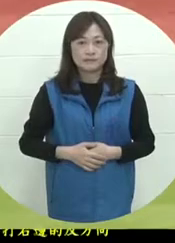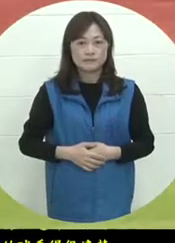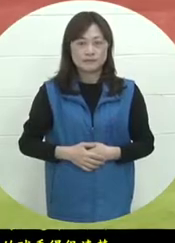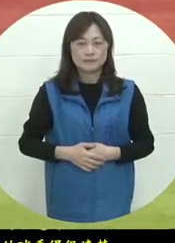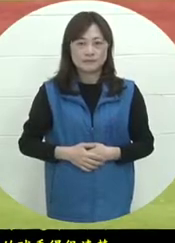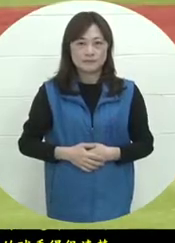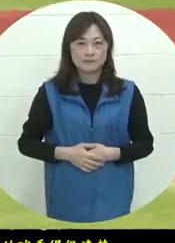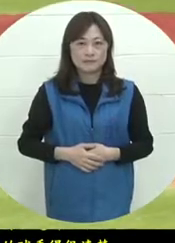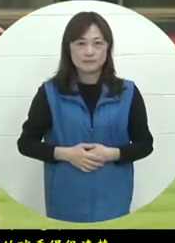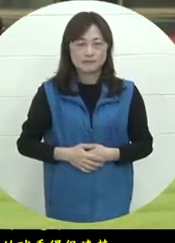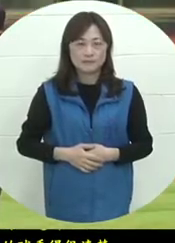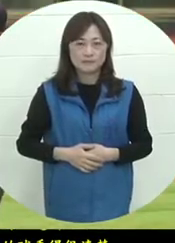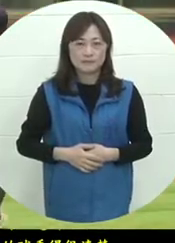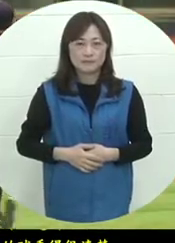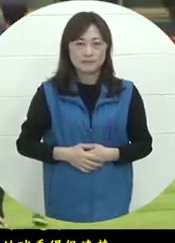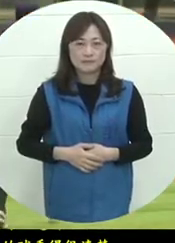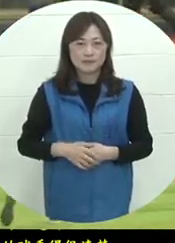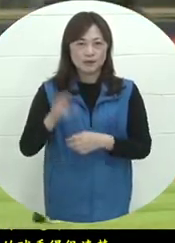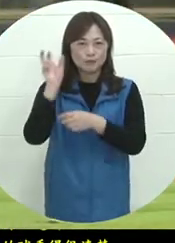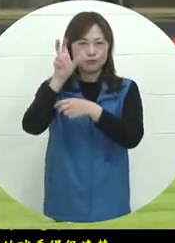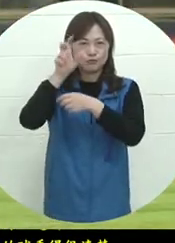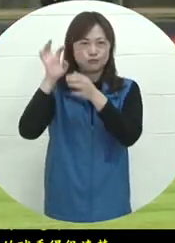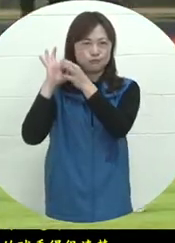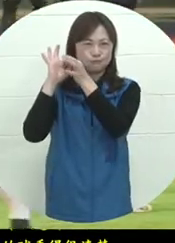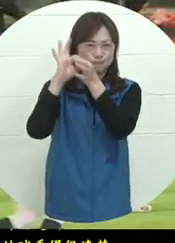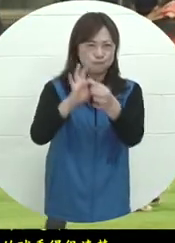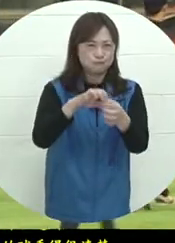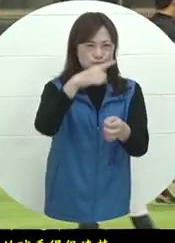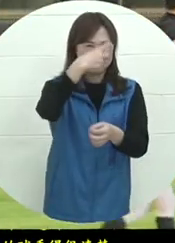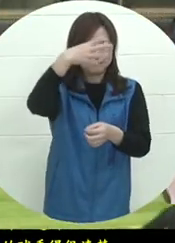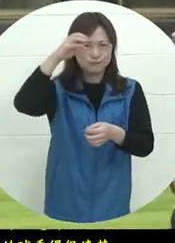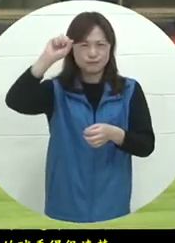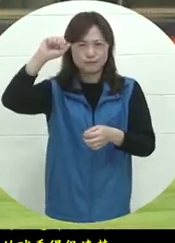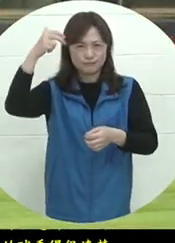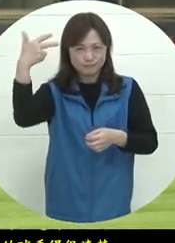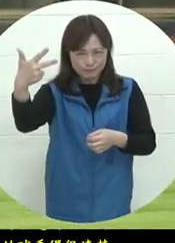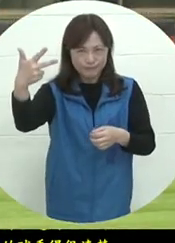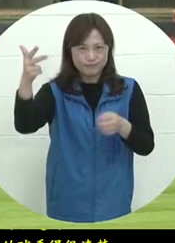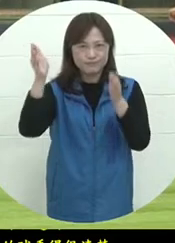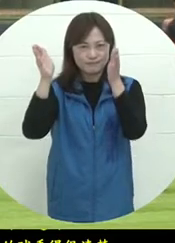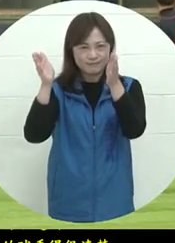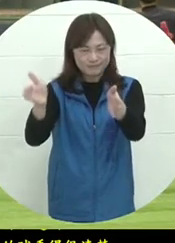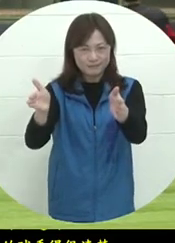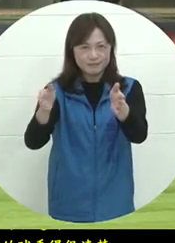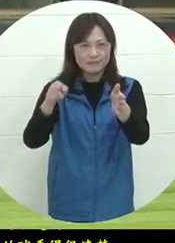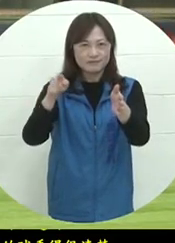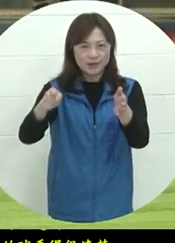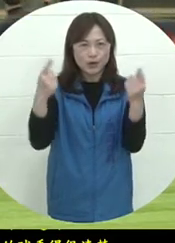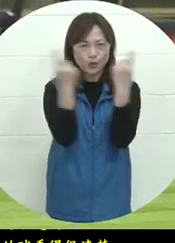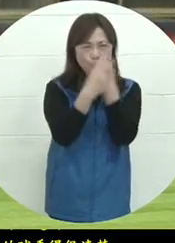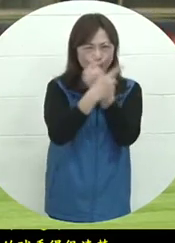way to the 7th inning. It is quite economical in the use of pitchers. There is not much. A consumption